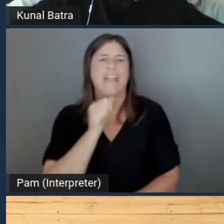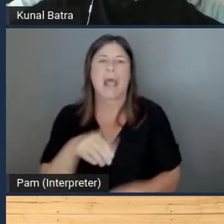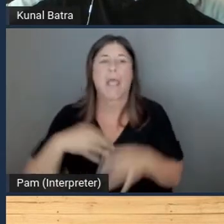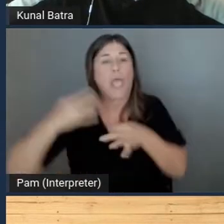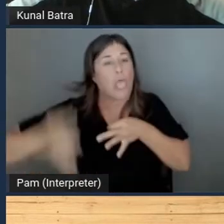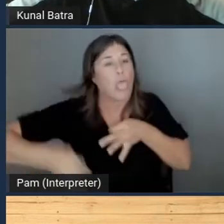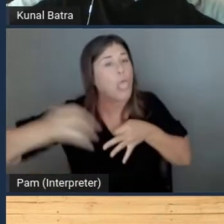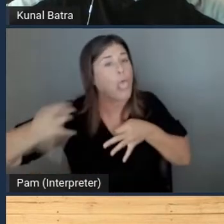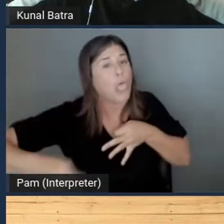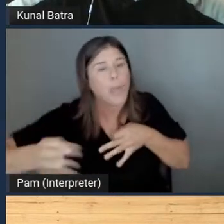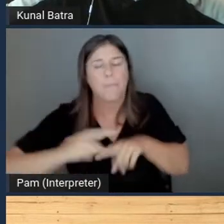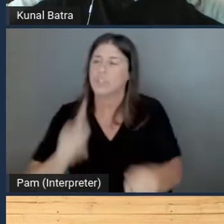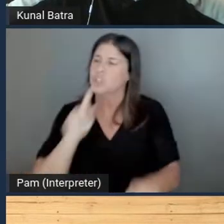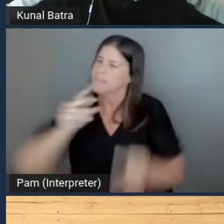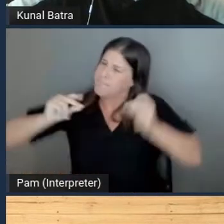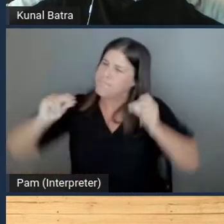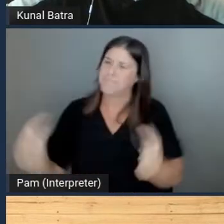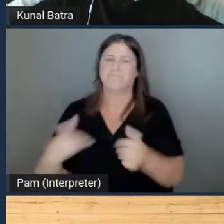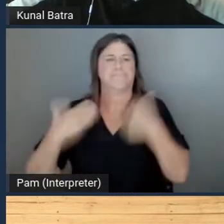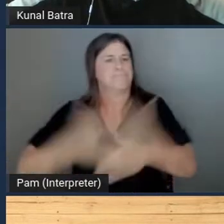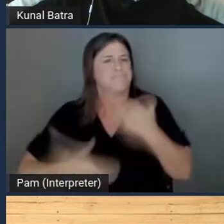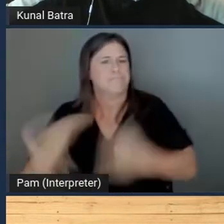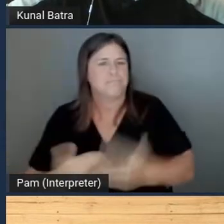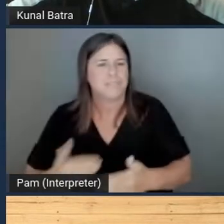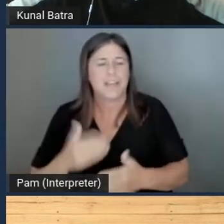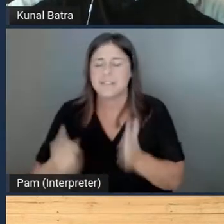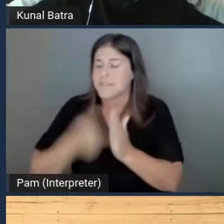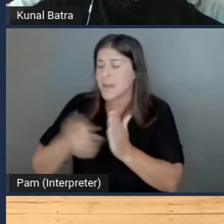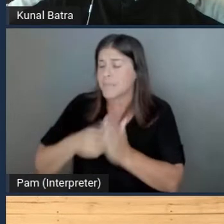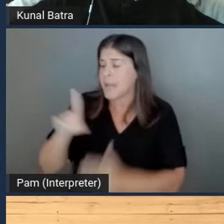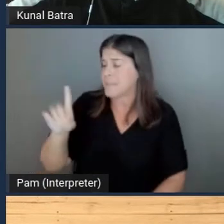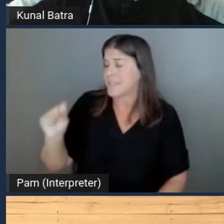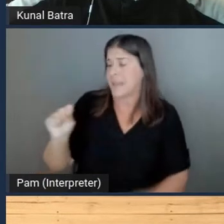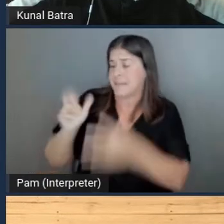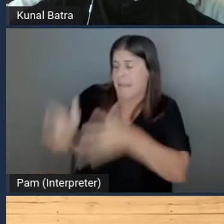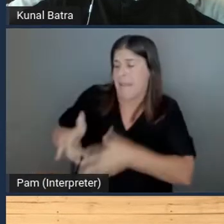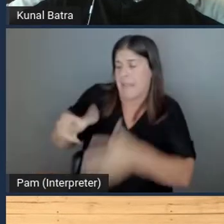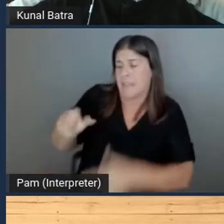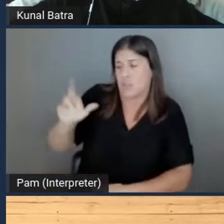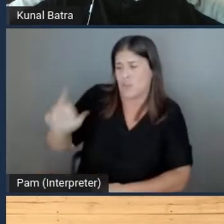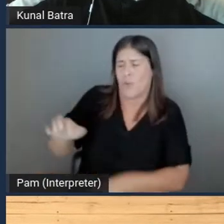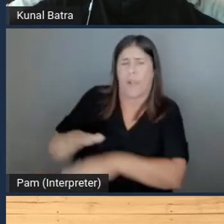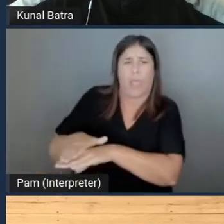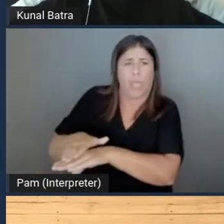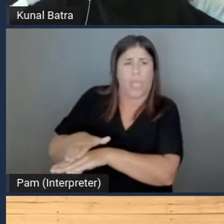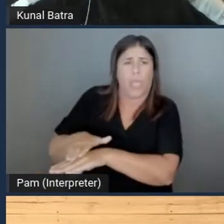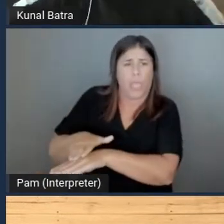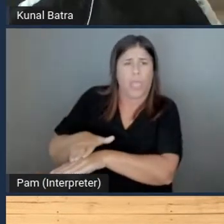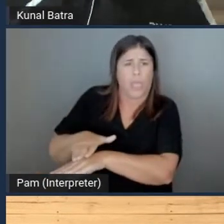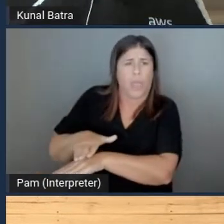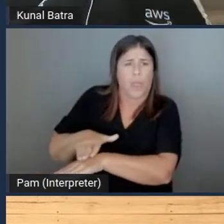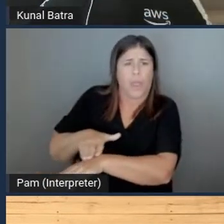And sometimes, data sitting in the sources can be slow. So those sources might not be as fast.